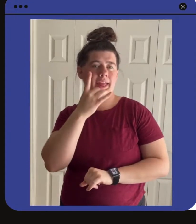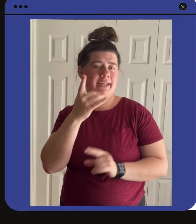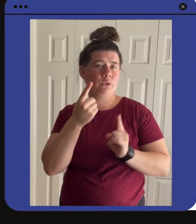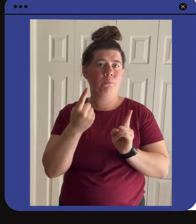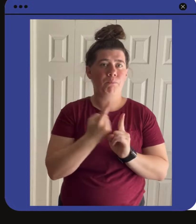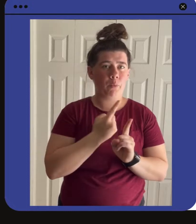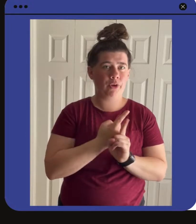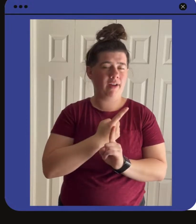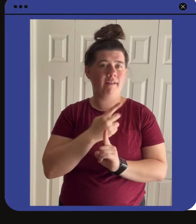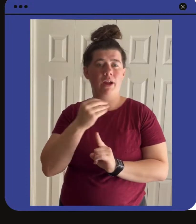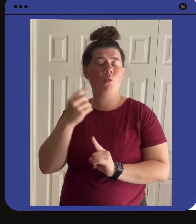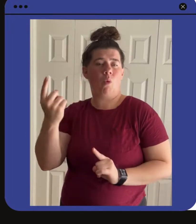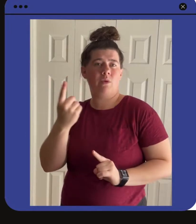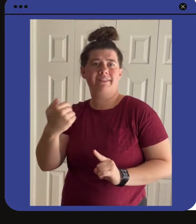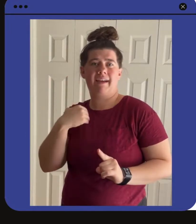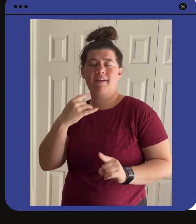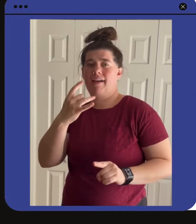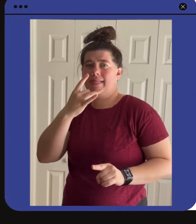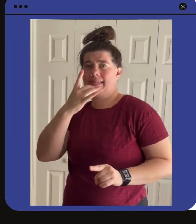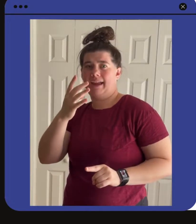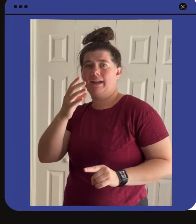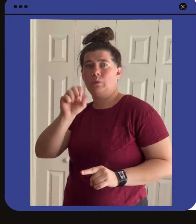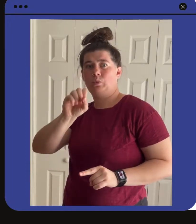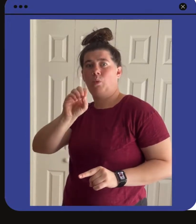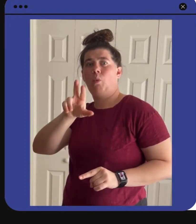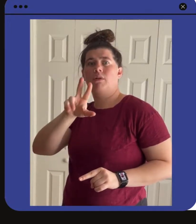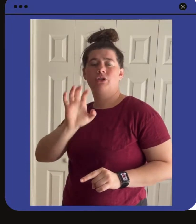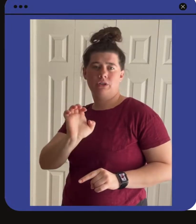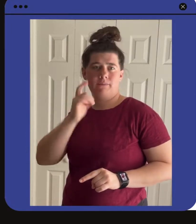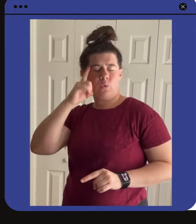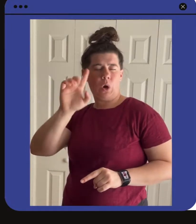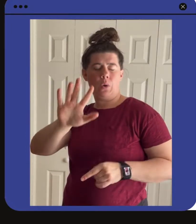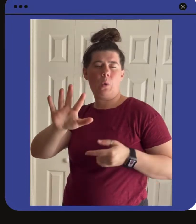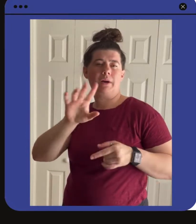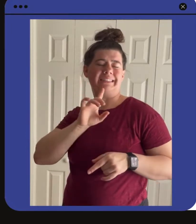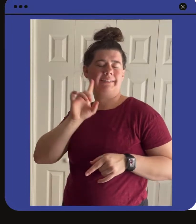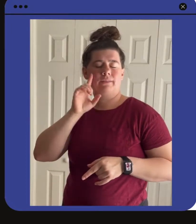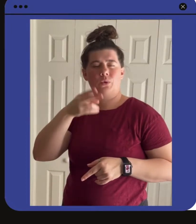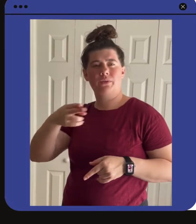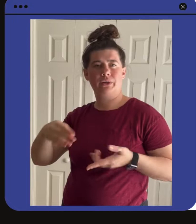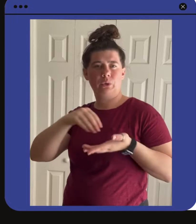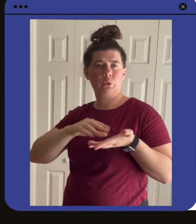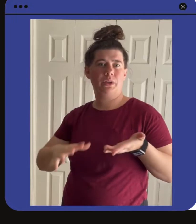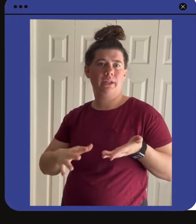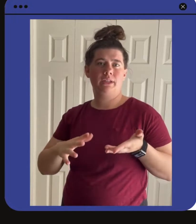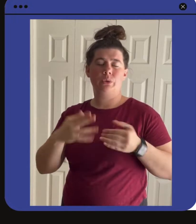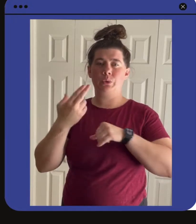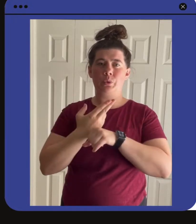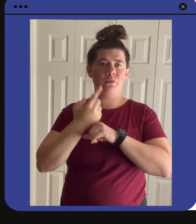You need to make sure that the lighting is appropriate in. Always have a light source available for your deaf and hard of hearing student.